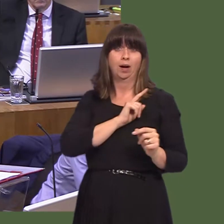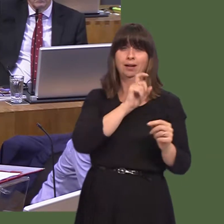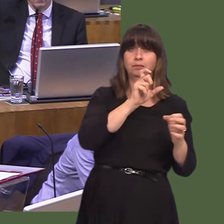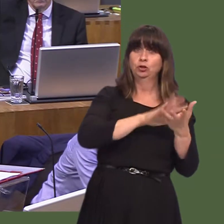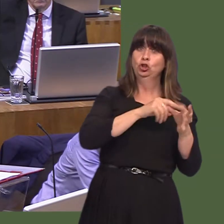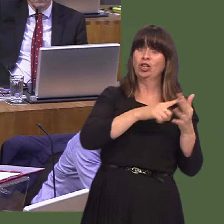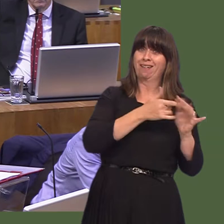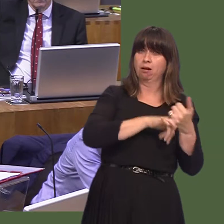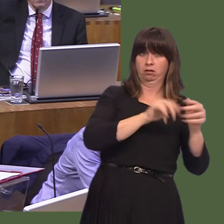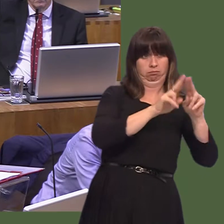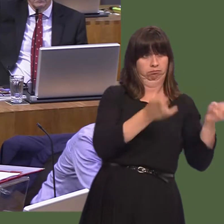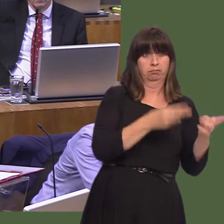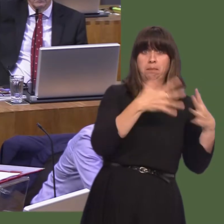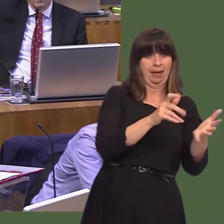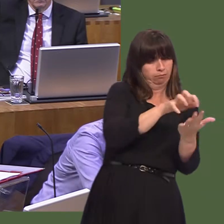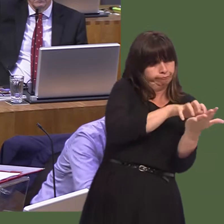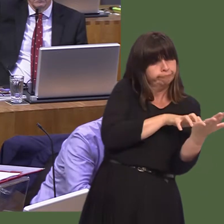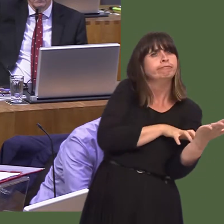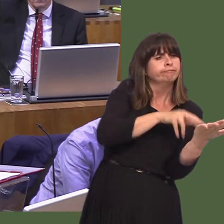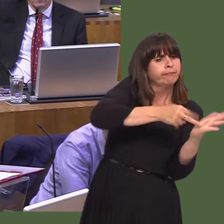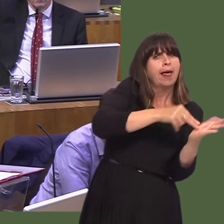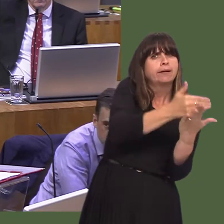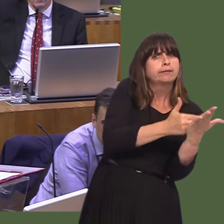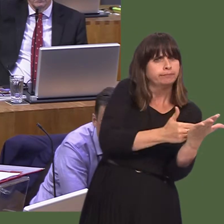goes much further towards where we think the UK should be than has previously been the case.